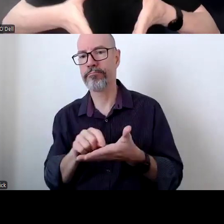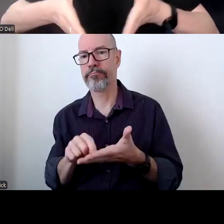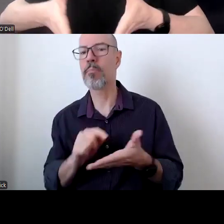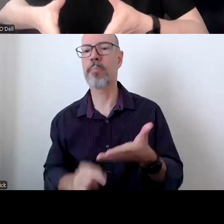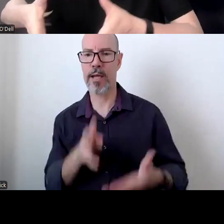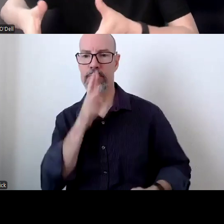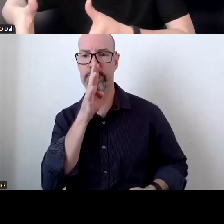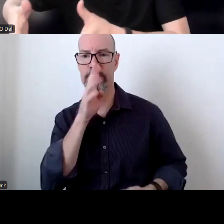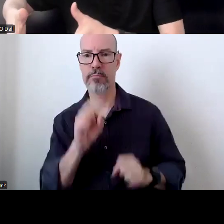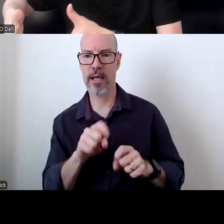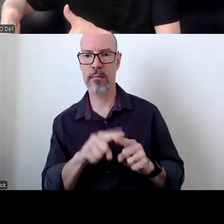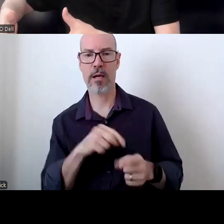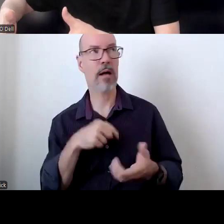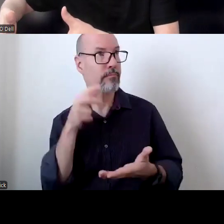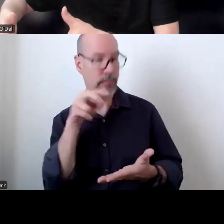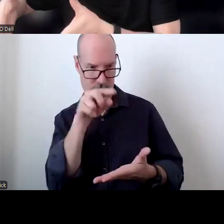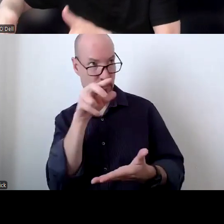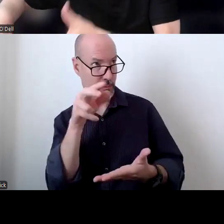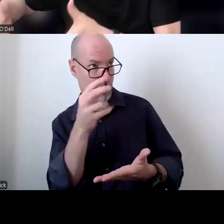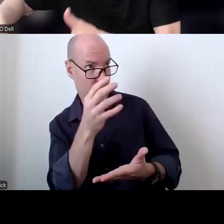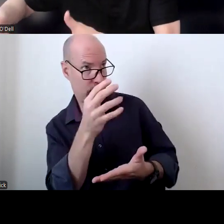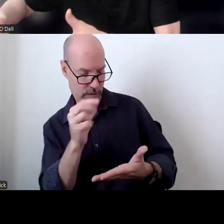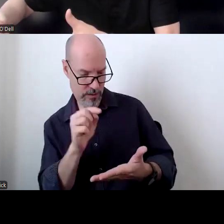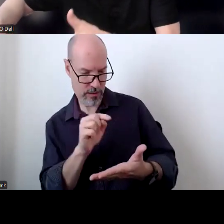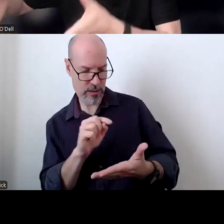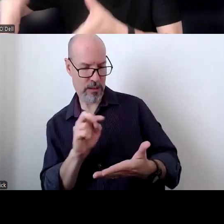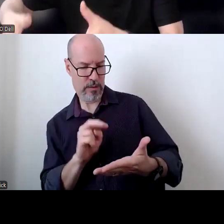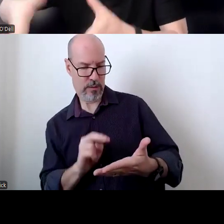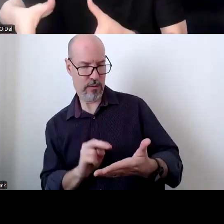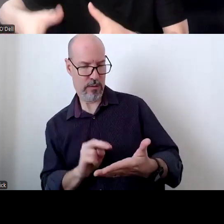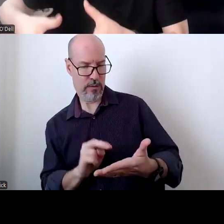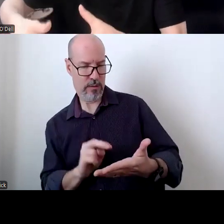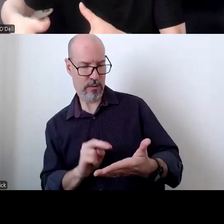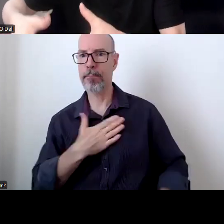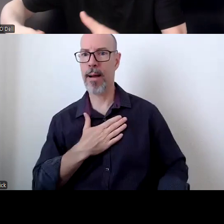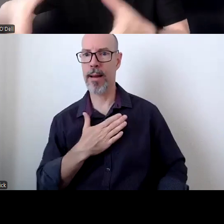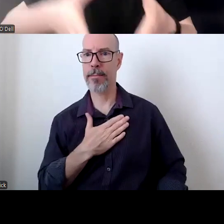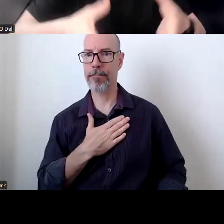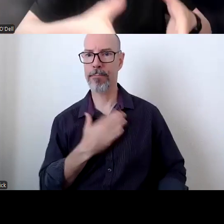speak my response back, since I can speak, but that's where the individuality of the person comes into play.